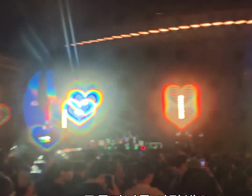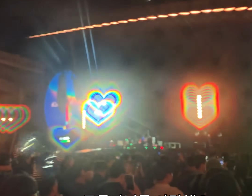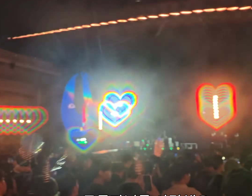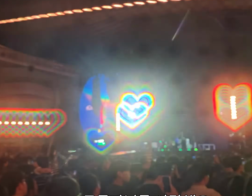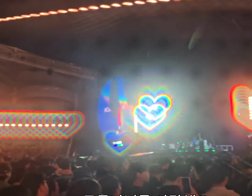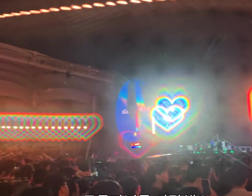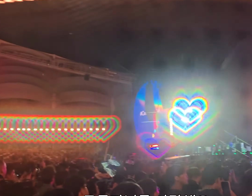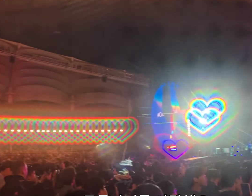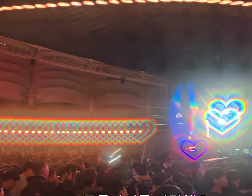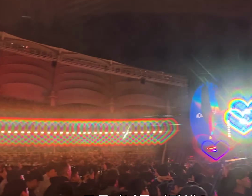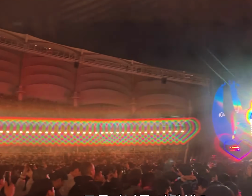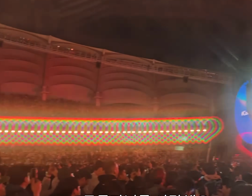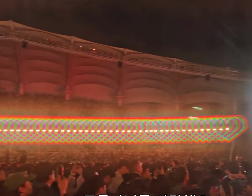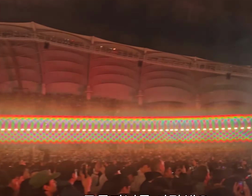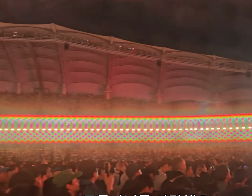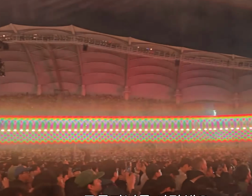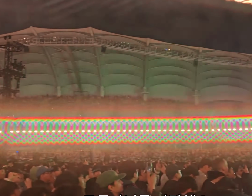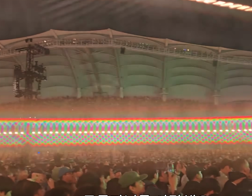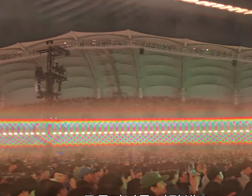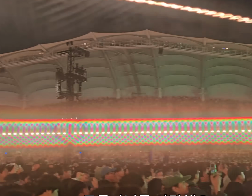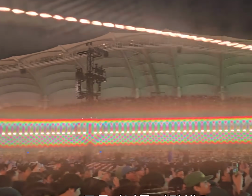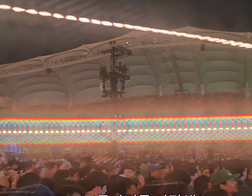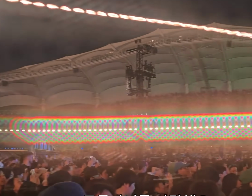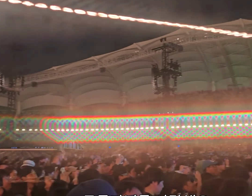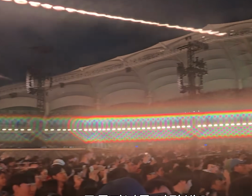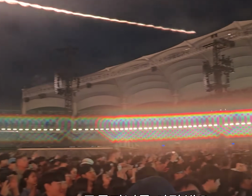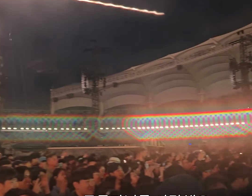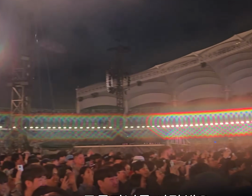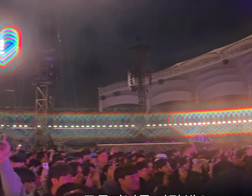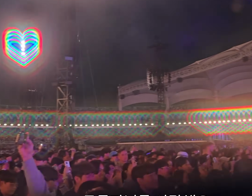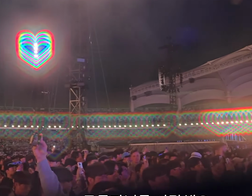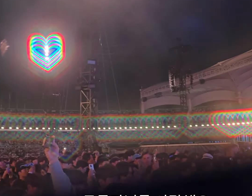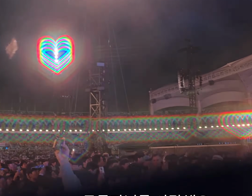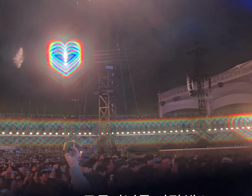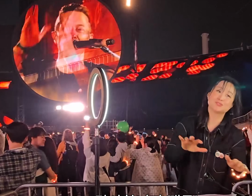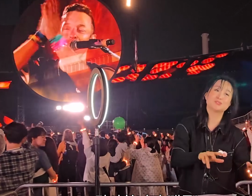I LOVE YOU.